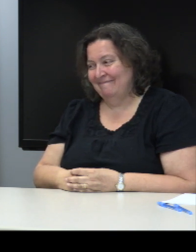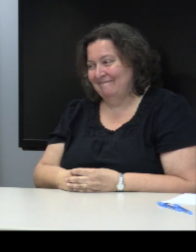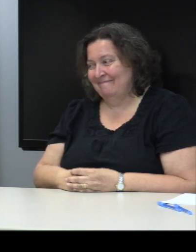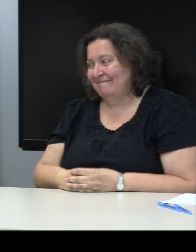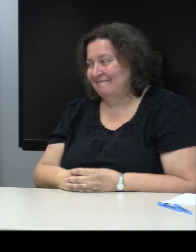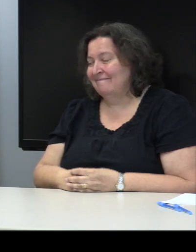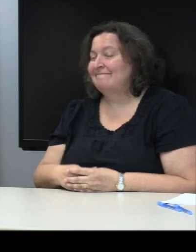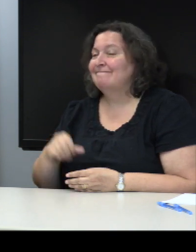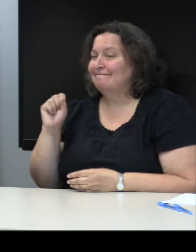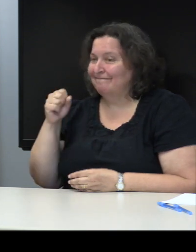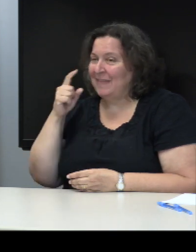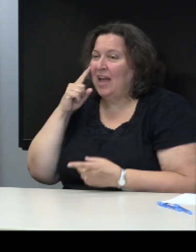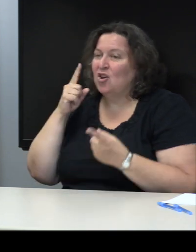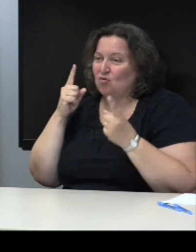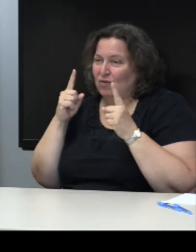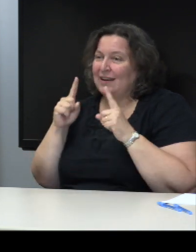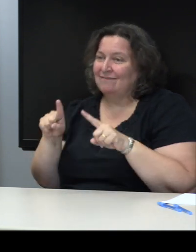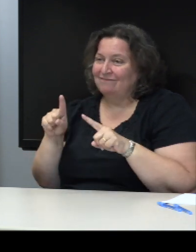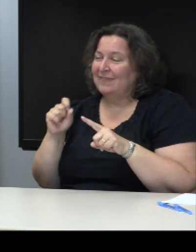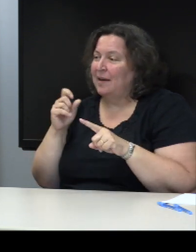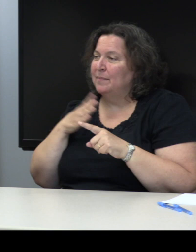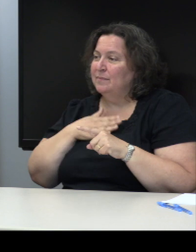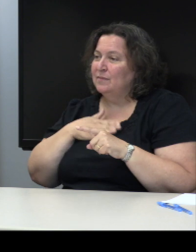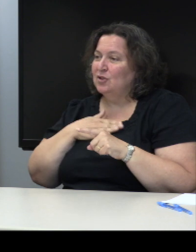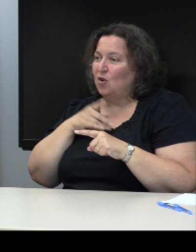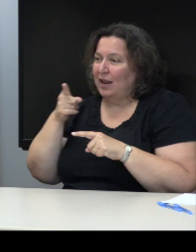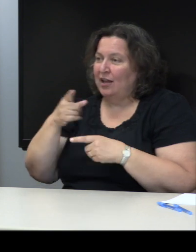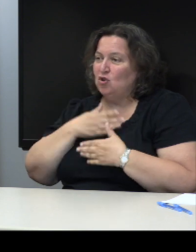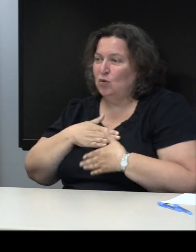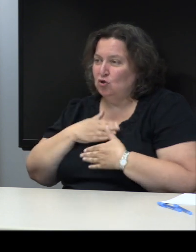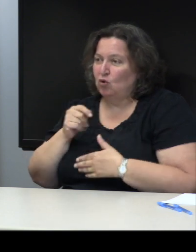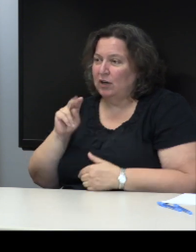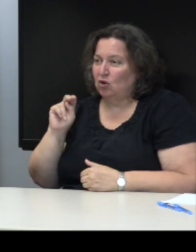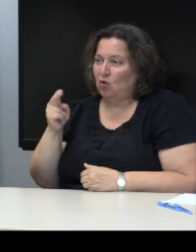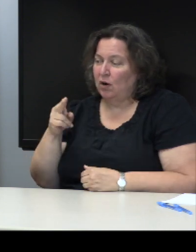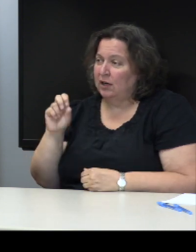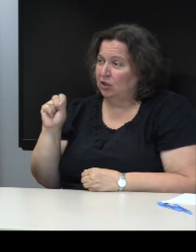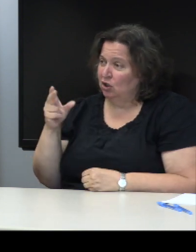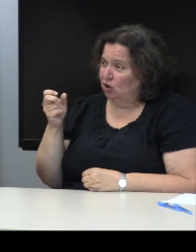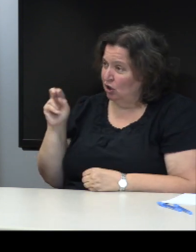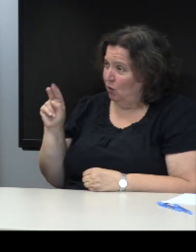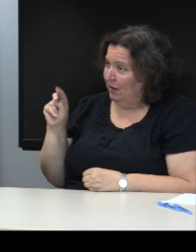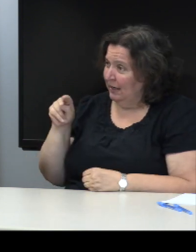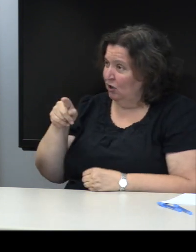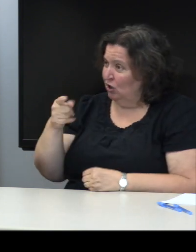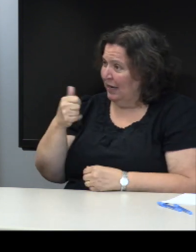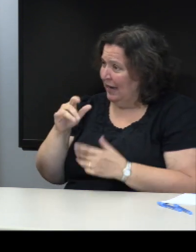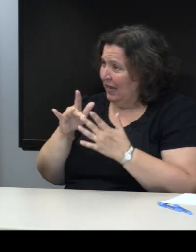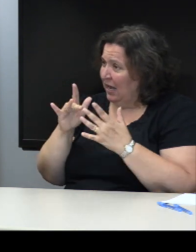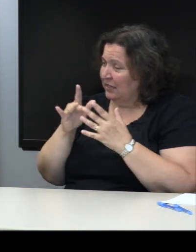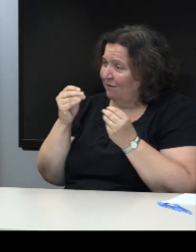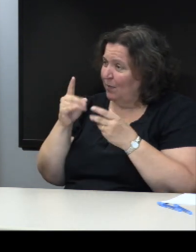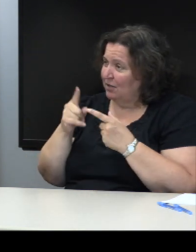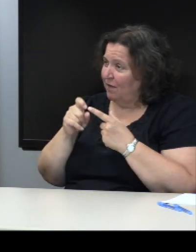Jody: Yes, I agree. I am so glad you enjoyed it, Norah. Sheridan, did she get contact information for any of the new friends that she met?